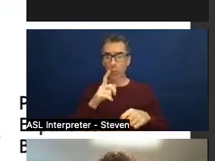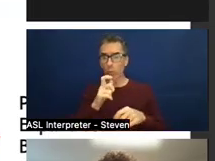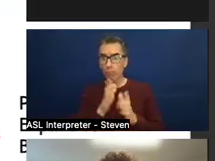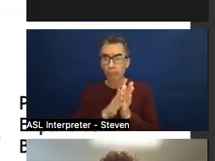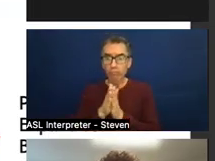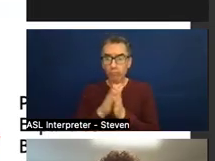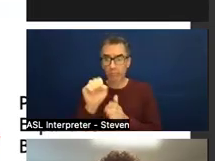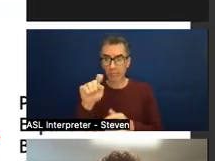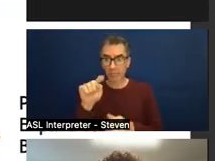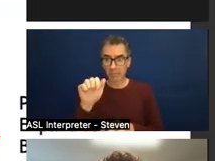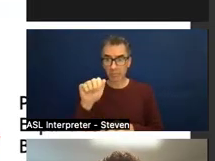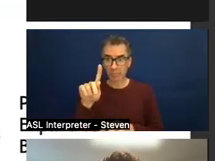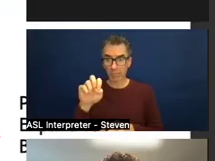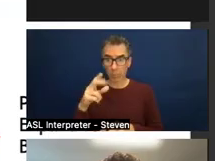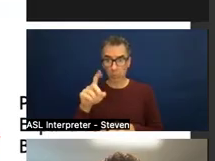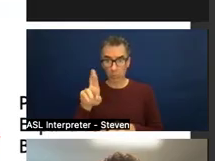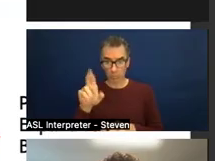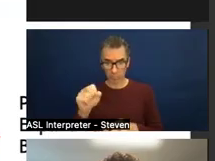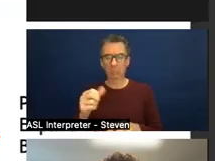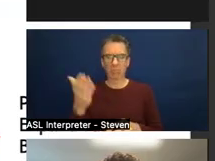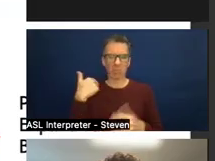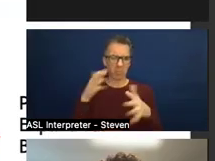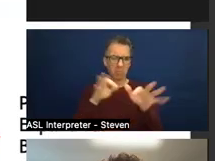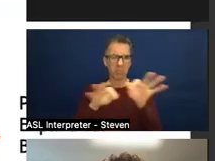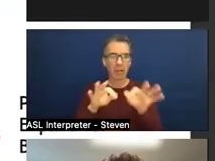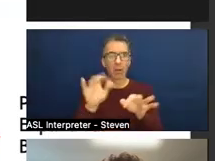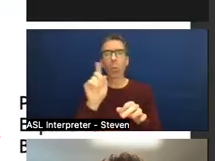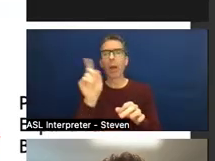So the bus, the proposed bus station locations have largely remained the same.